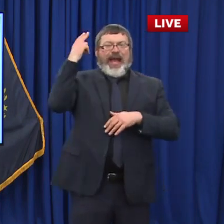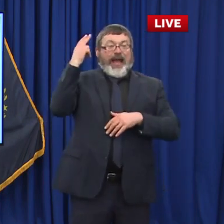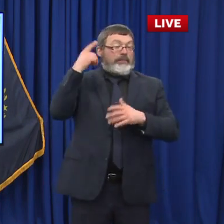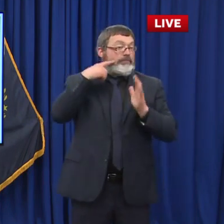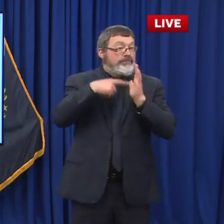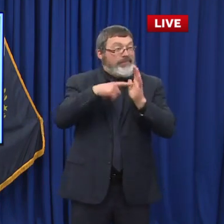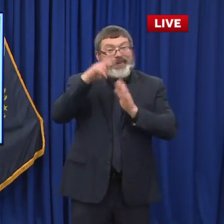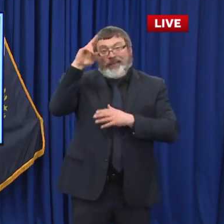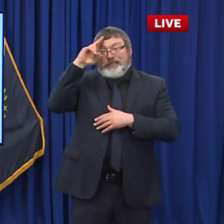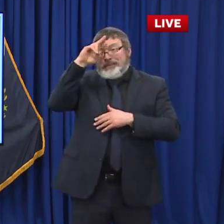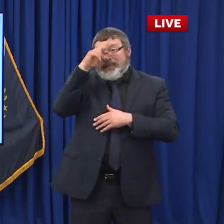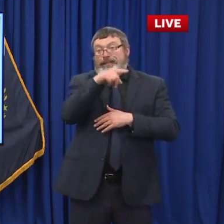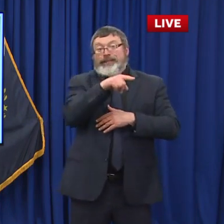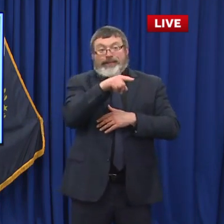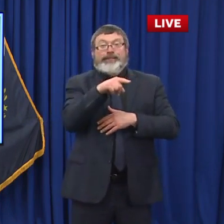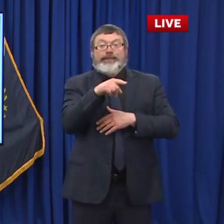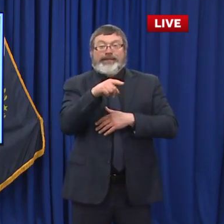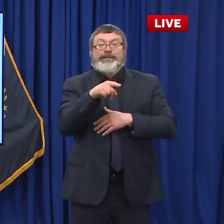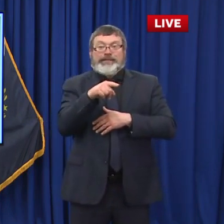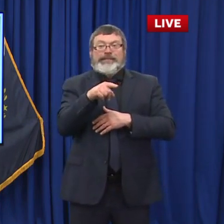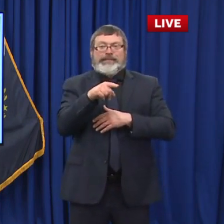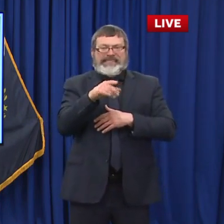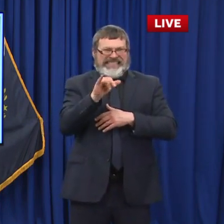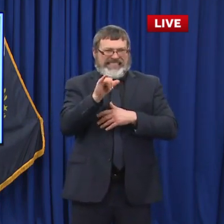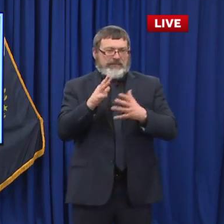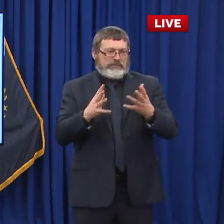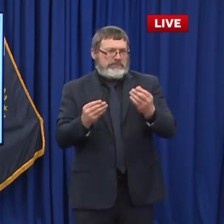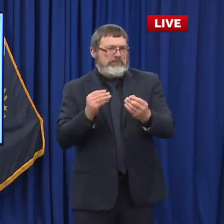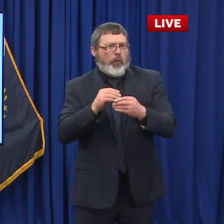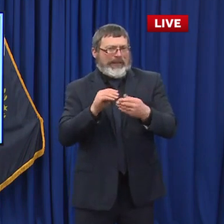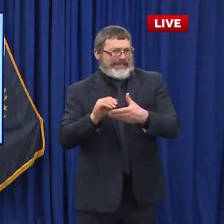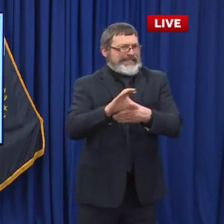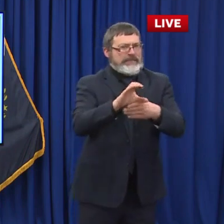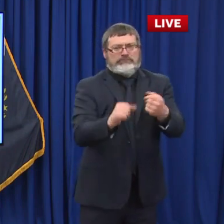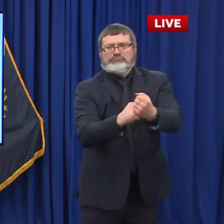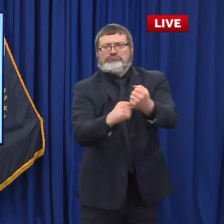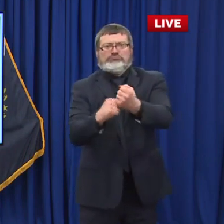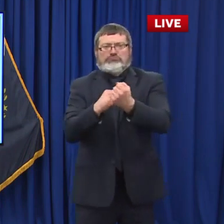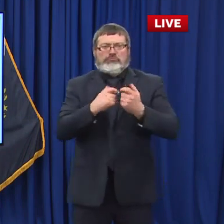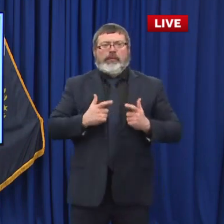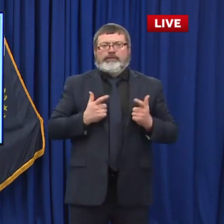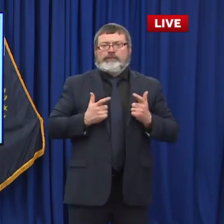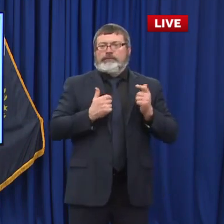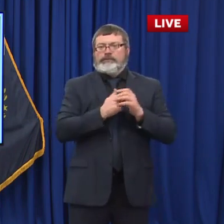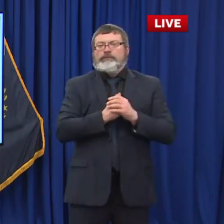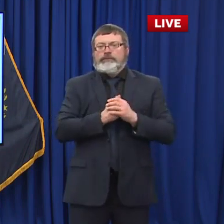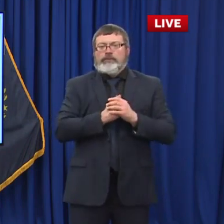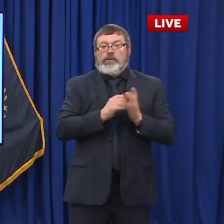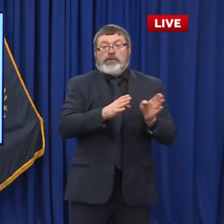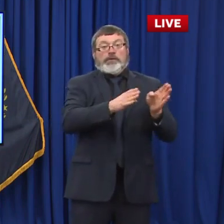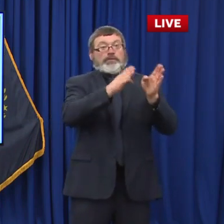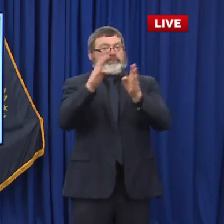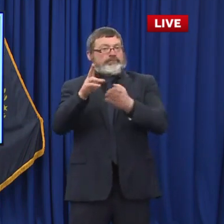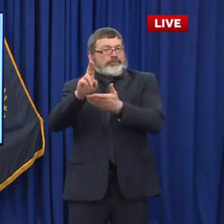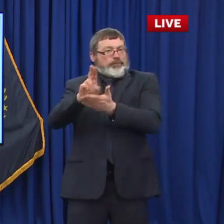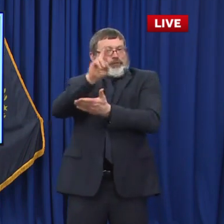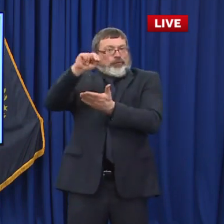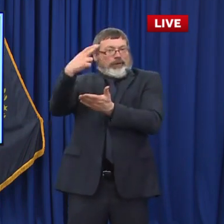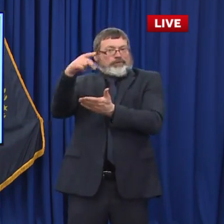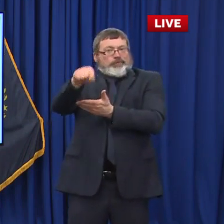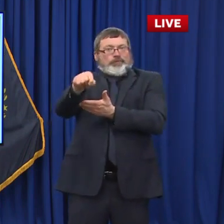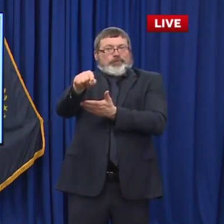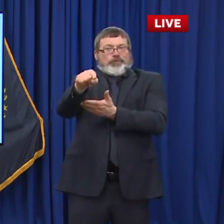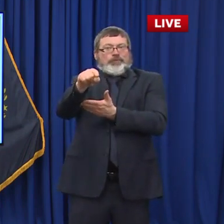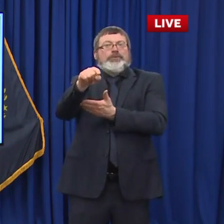KNOWING WHERE SOME OF THE HIGHEST HIT AREAS ARE, SPECIFICALLY AROUND HOSPITALS, WE WANT TO GREAT SOME OPPORTUNITY.